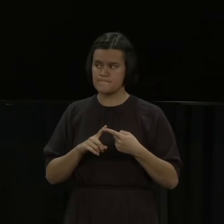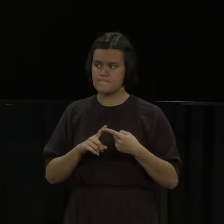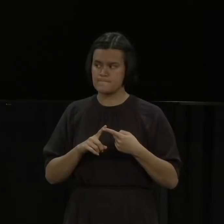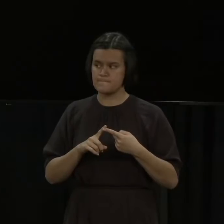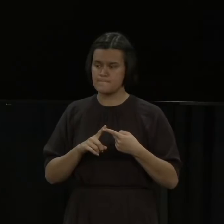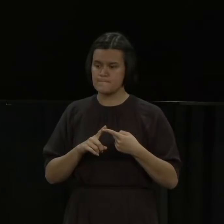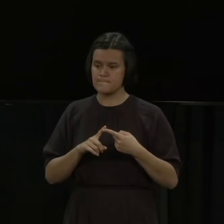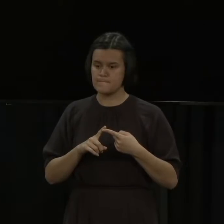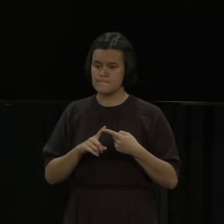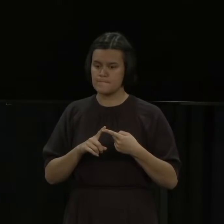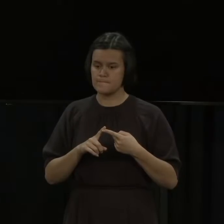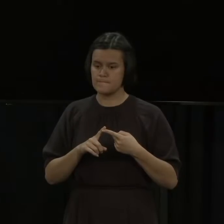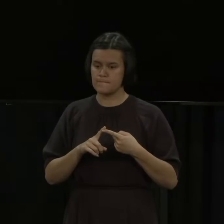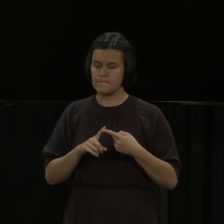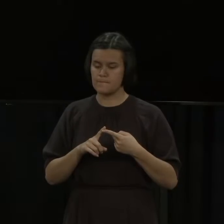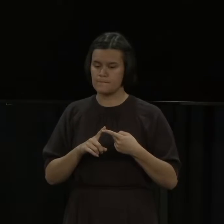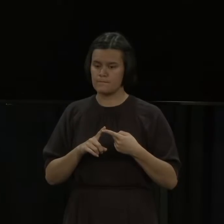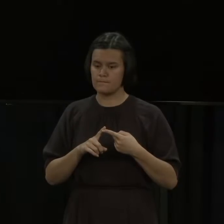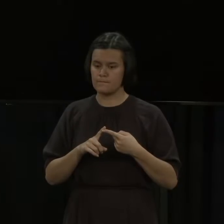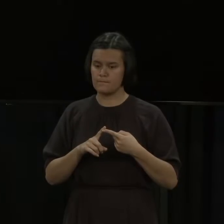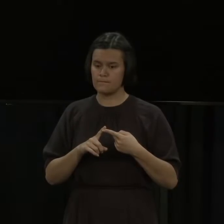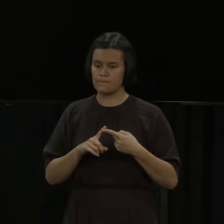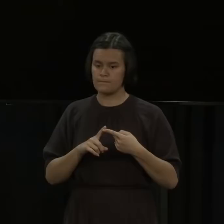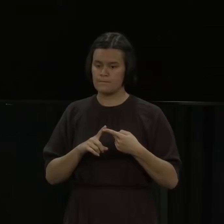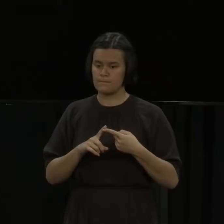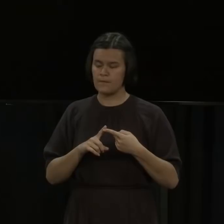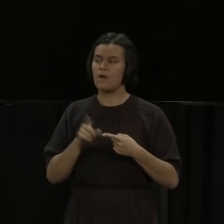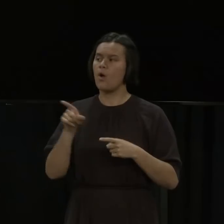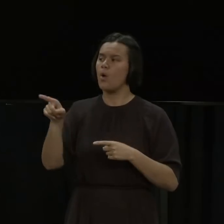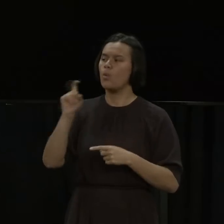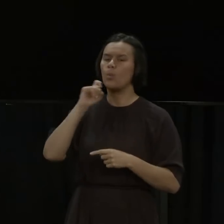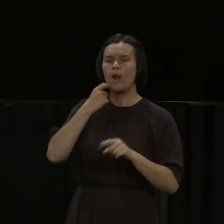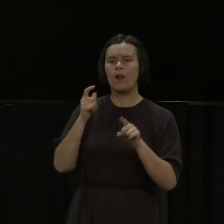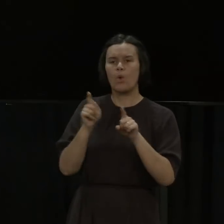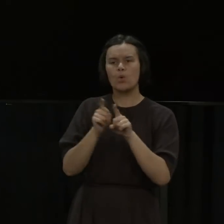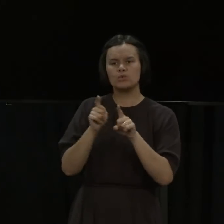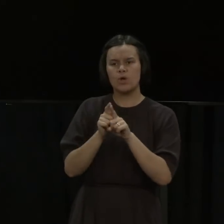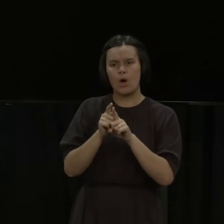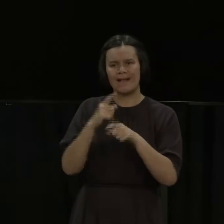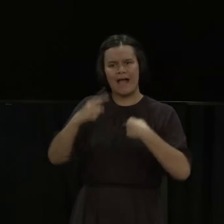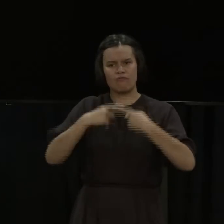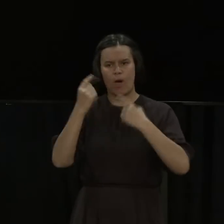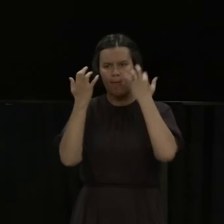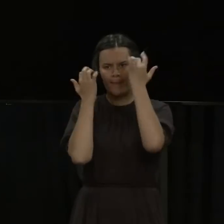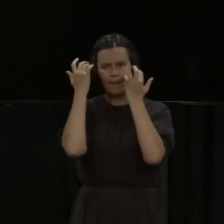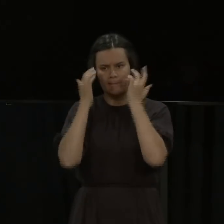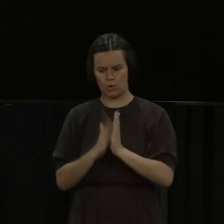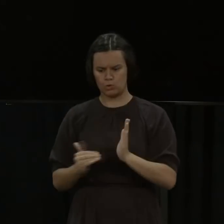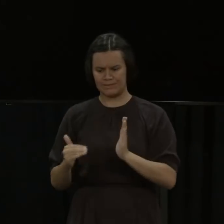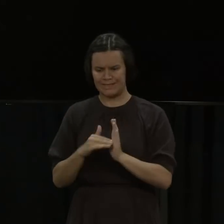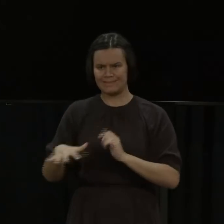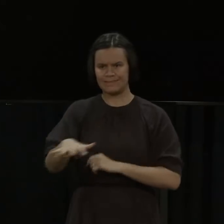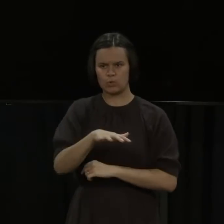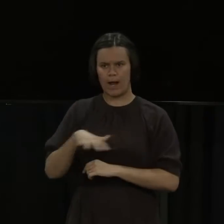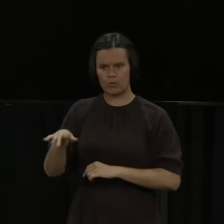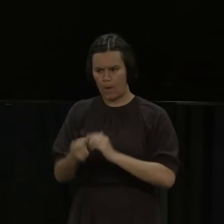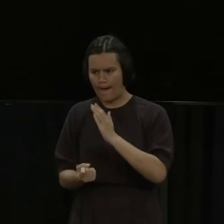necessarily to the latter part of the question. Sorry, I should say that we